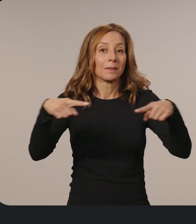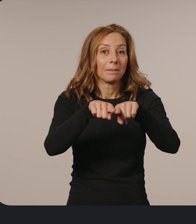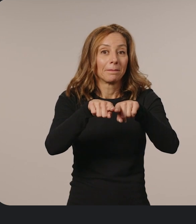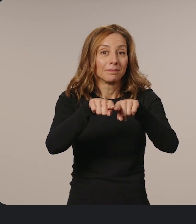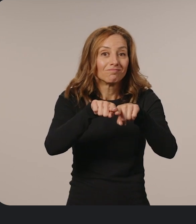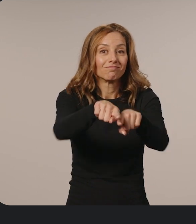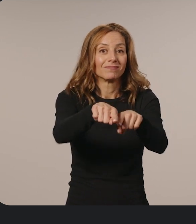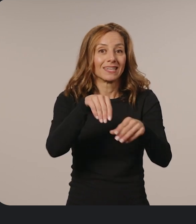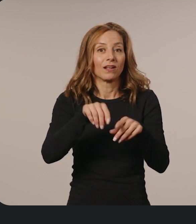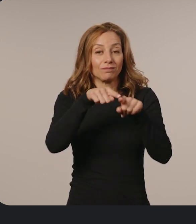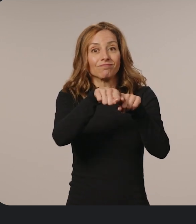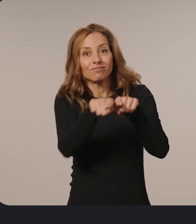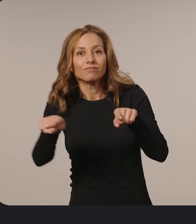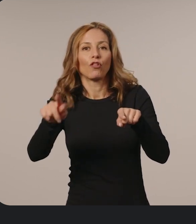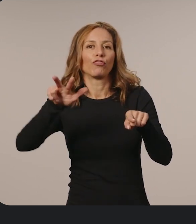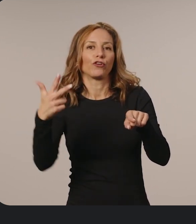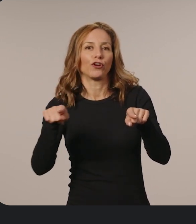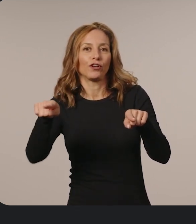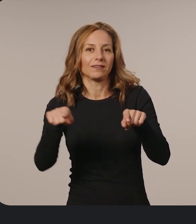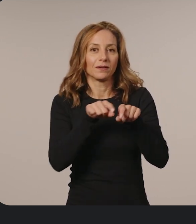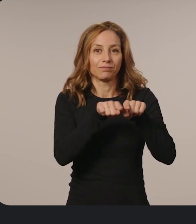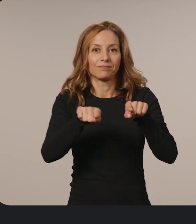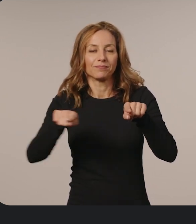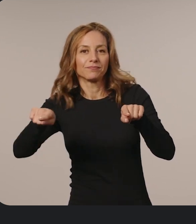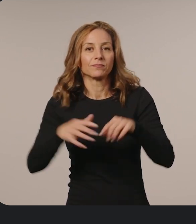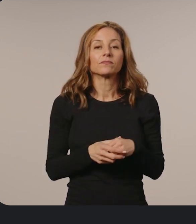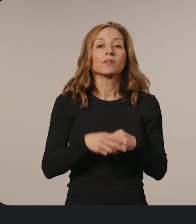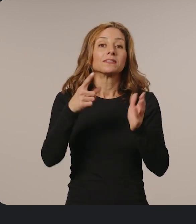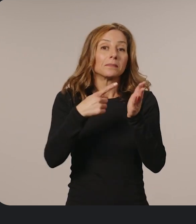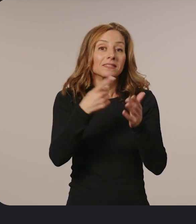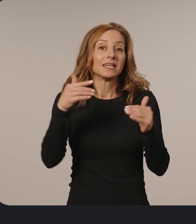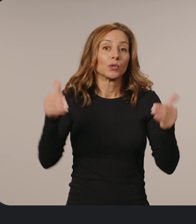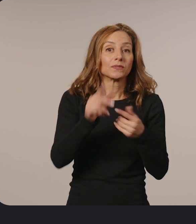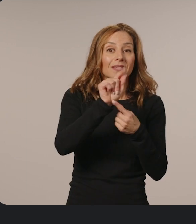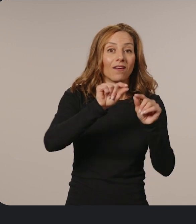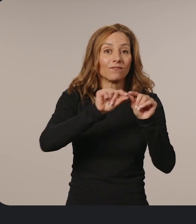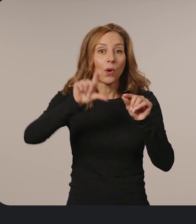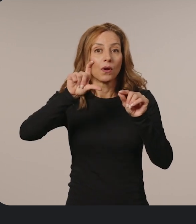and then merge and feed their outputs into a third one. Or sometimes introduce data flow that